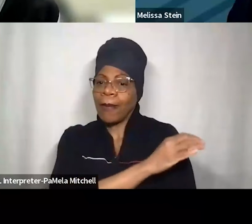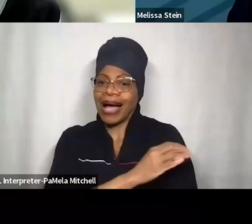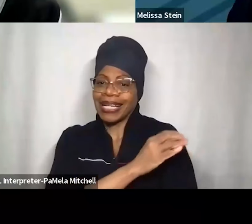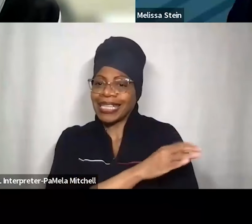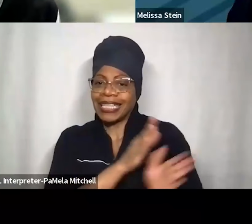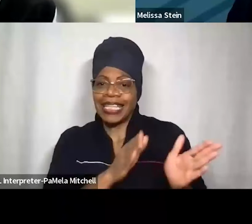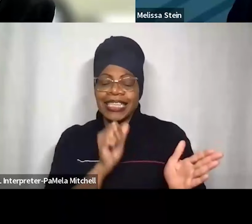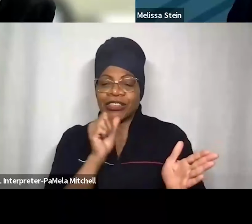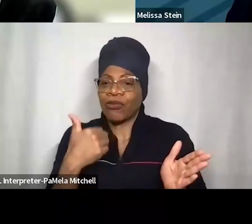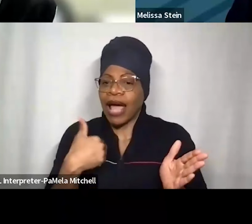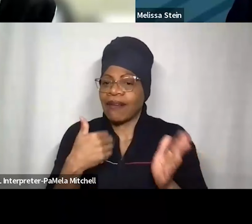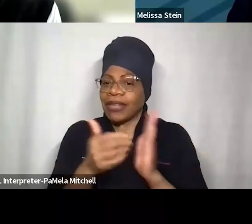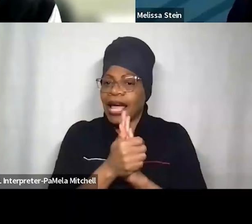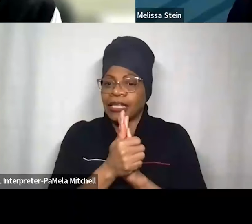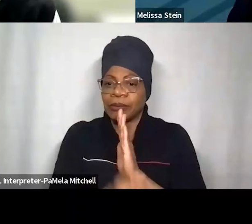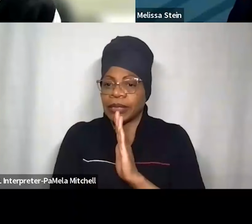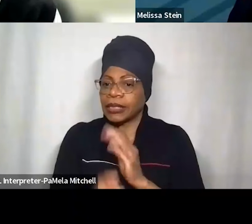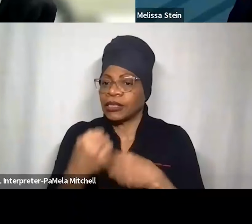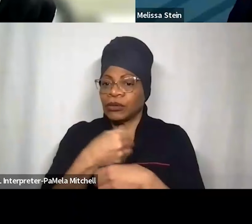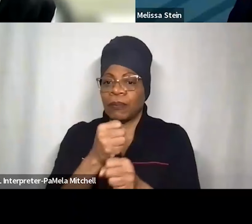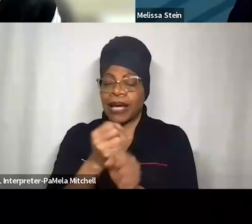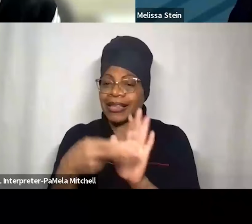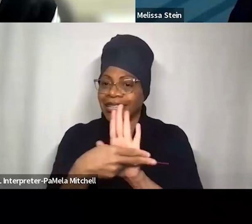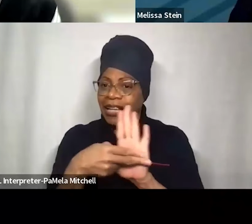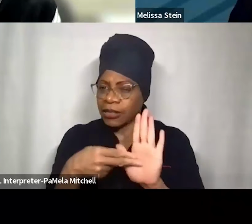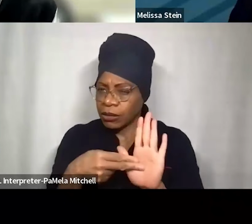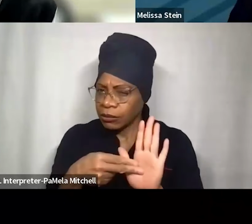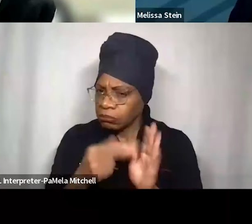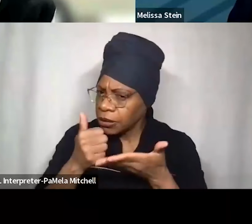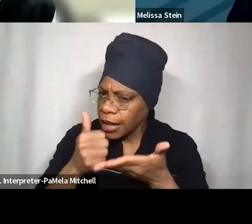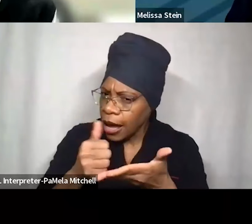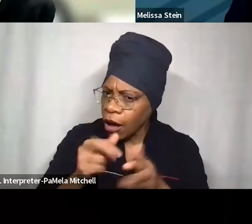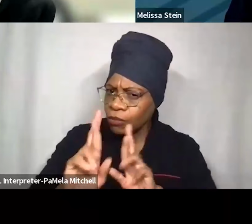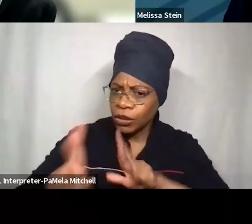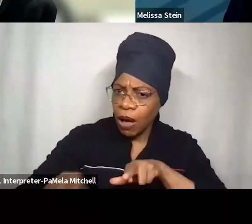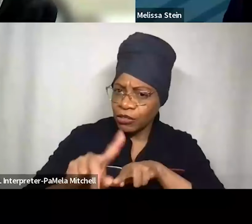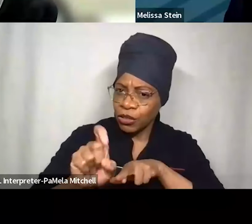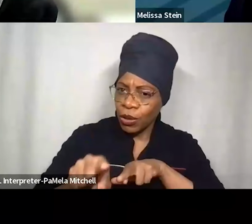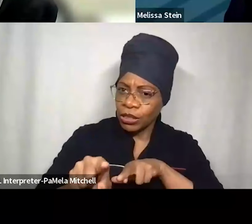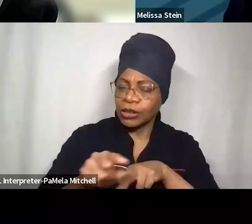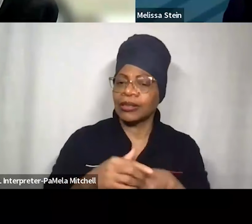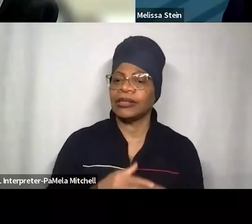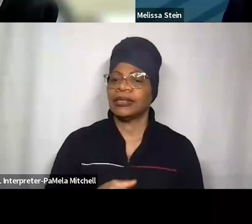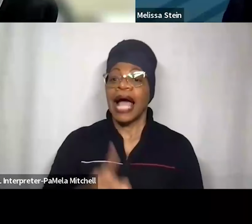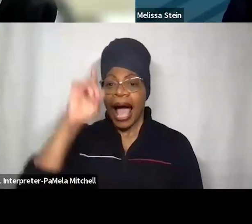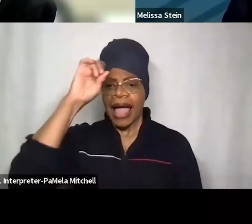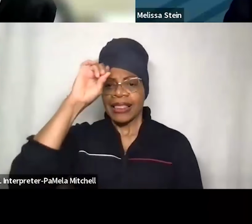to even make that diagnosis. Does that help answer the question? I think it did, thank you very much.